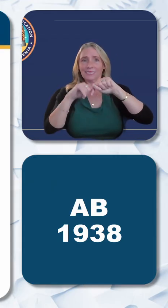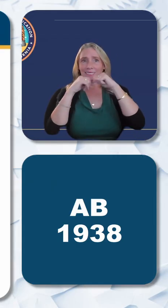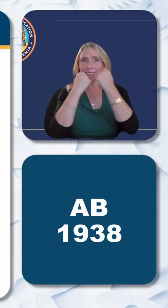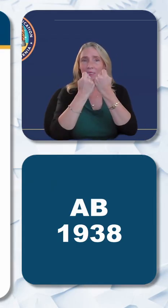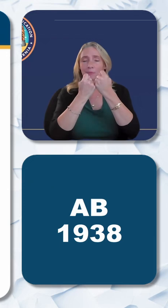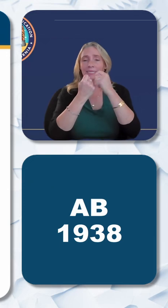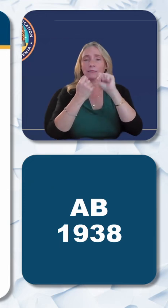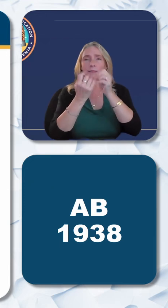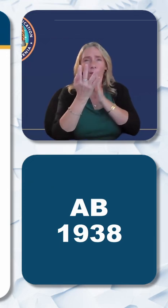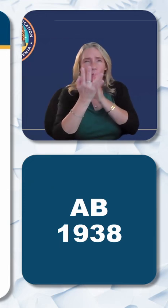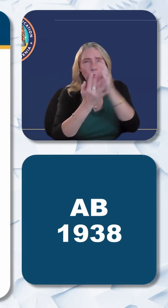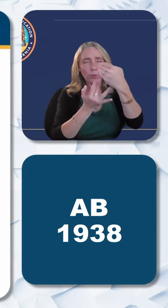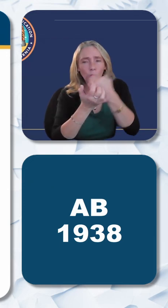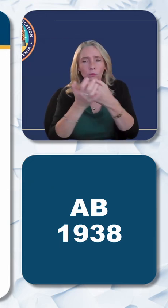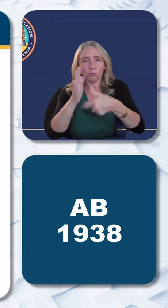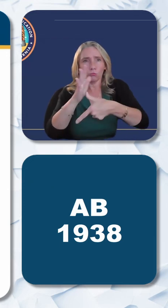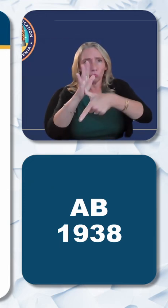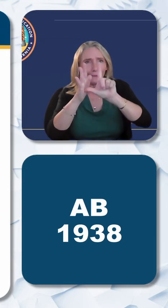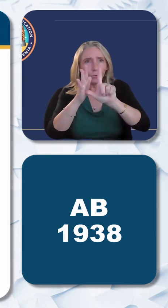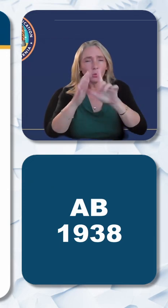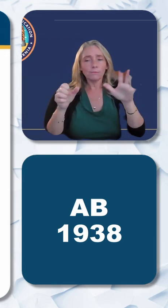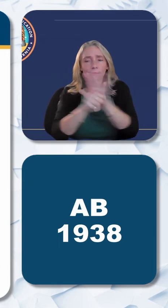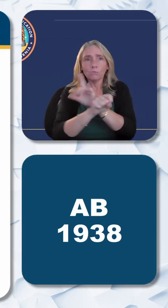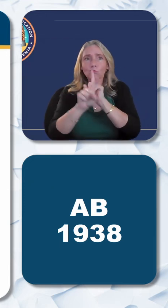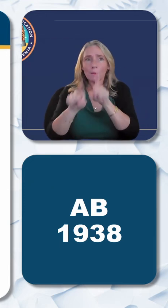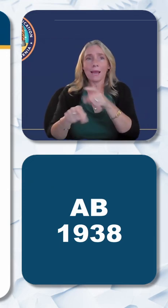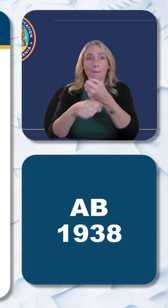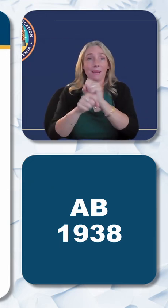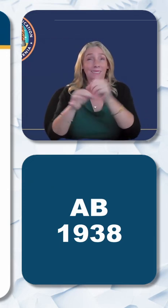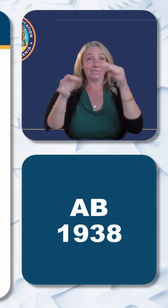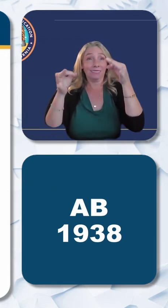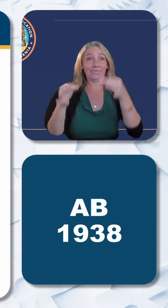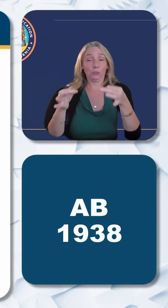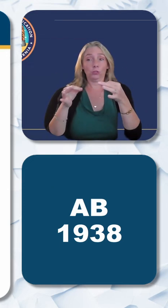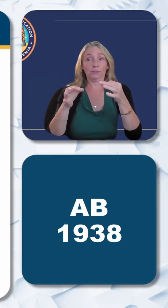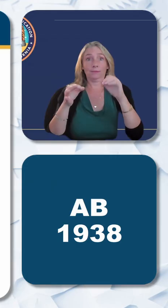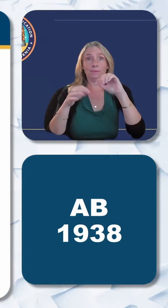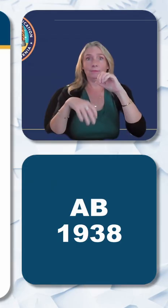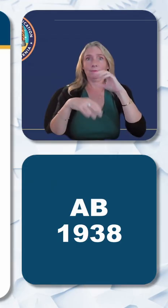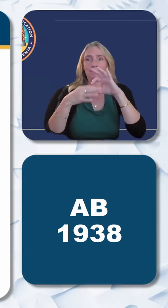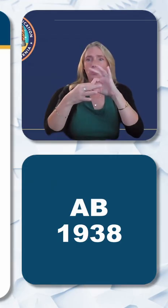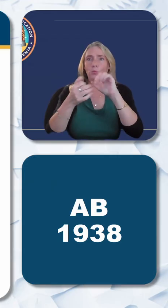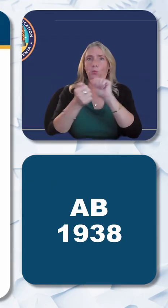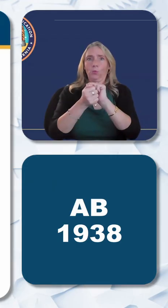these should be based on data from the IEP team. This should be a transparent report.